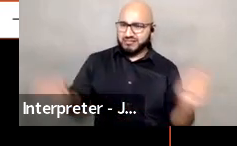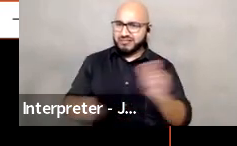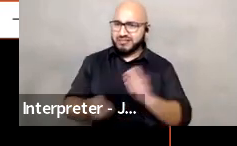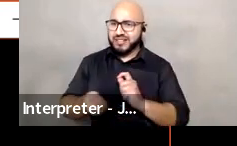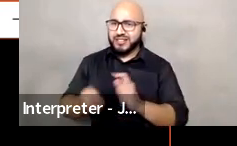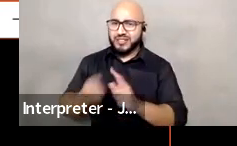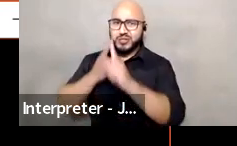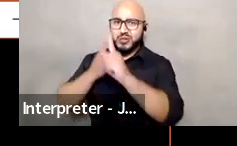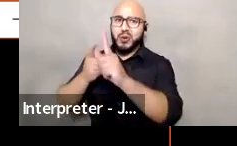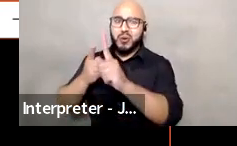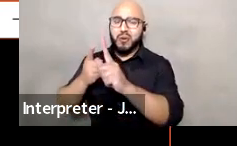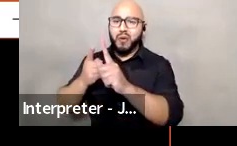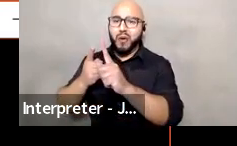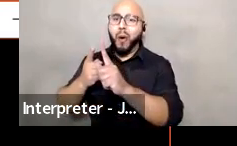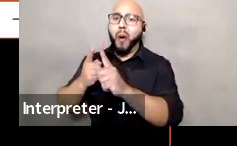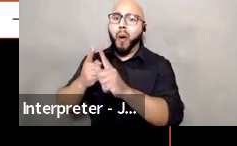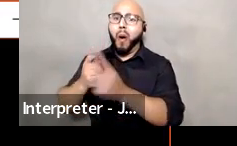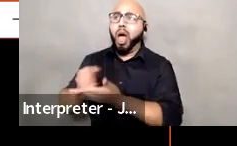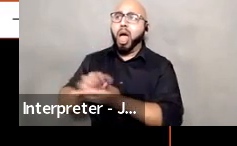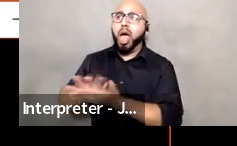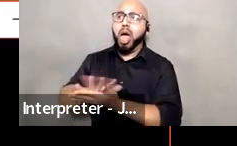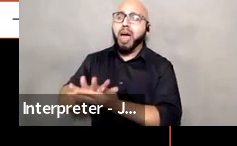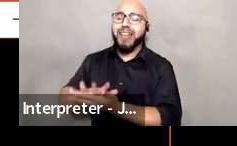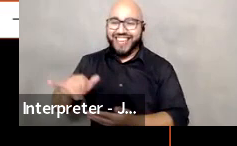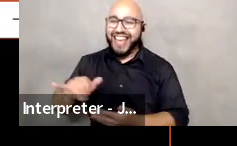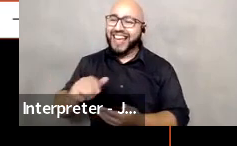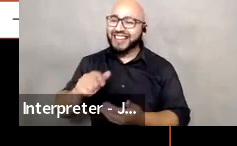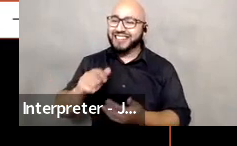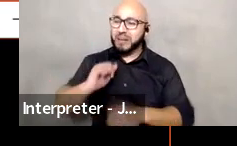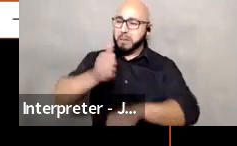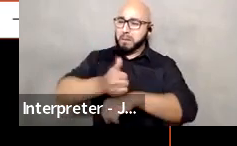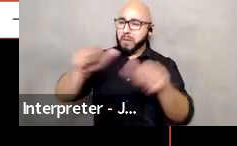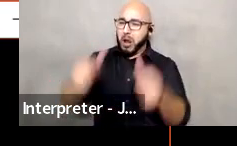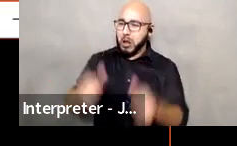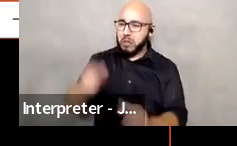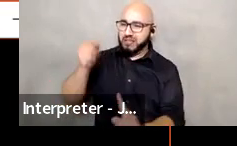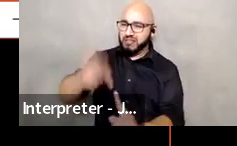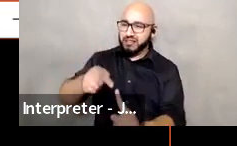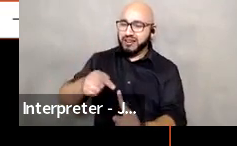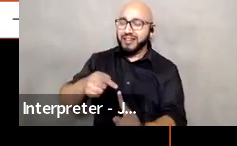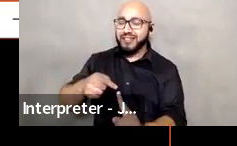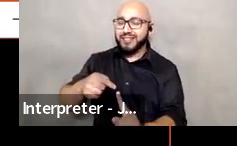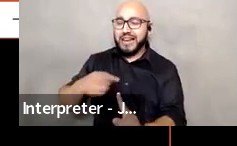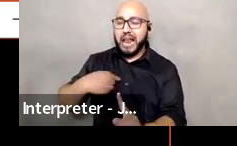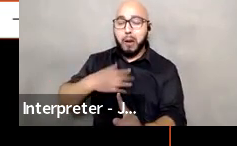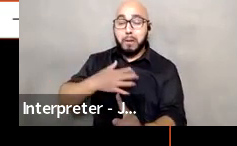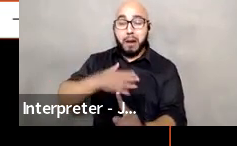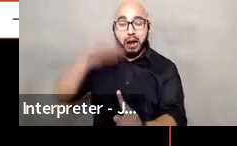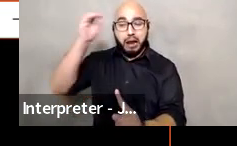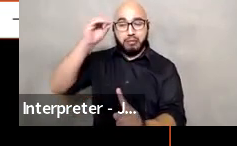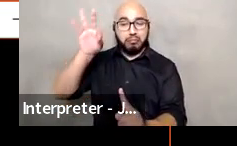Monuments to me at least are. I'm giving you my my views now, aren't I? Several of these.